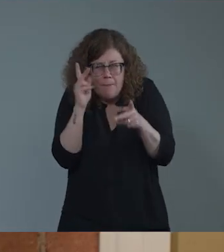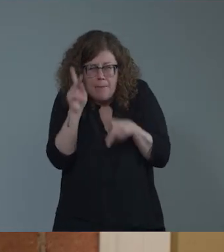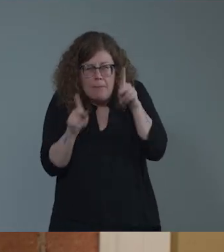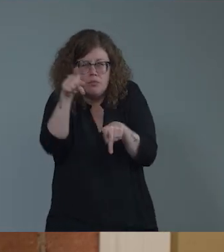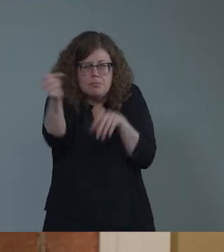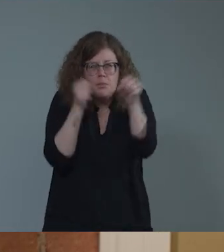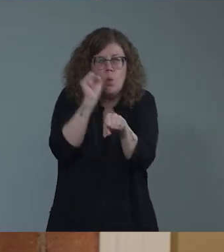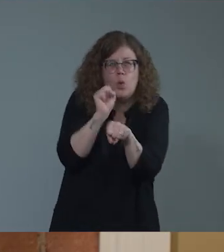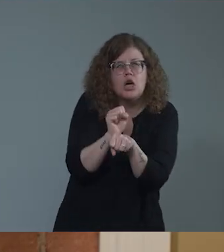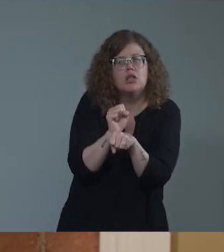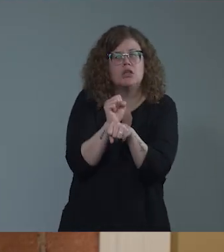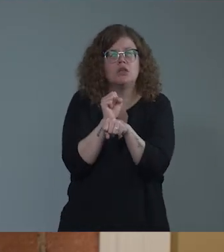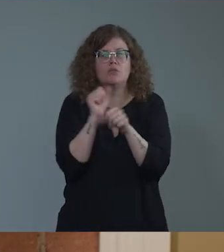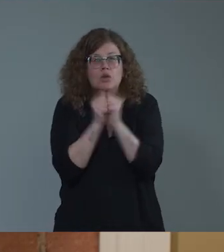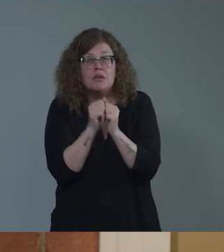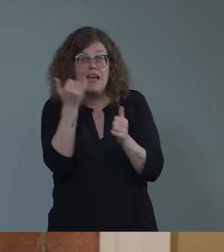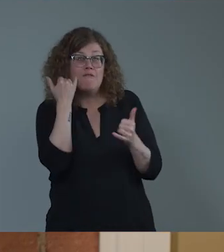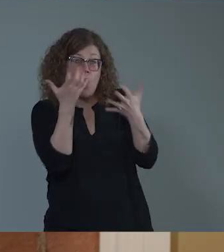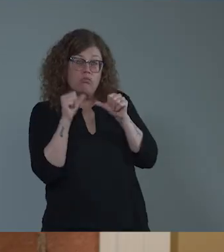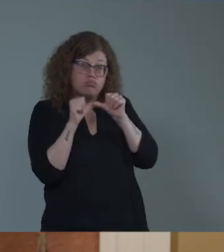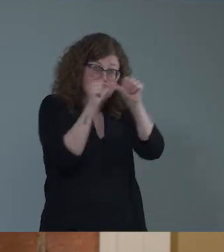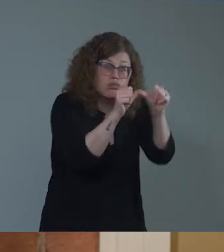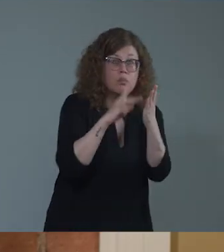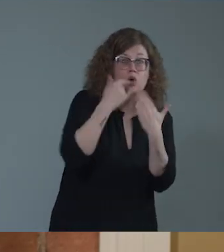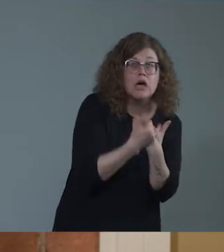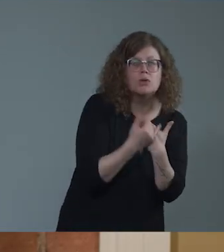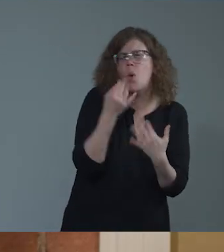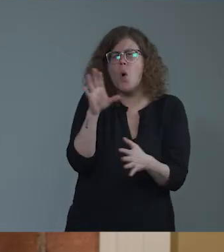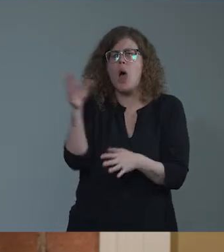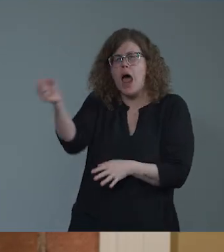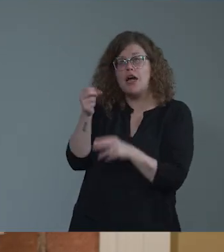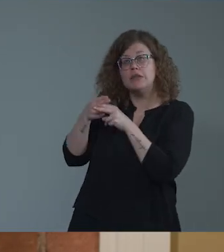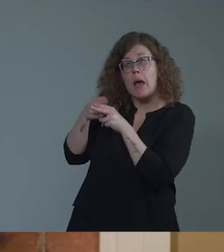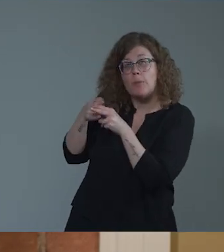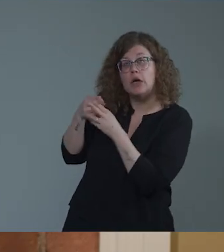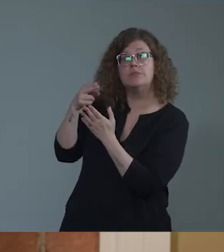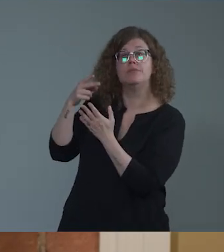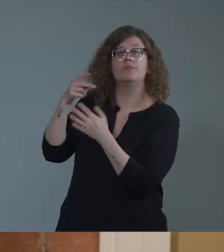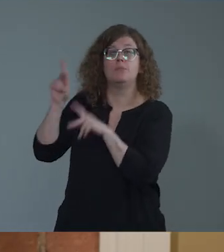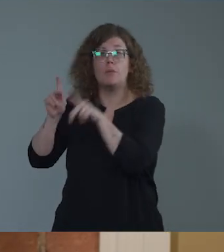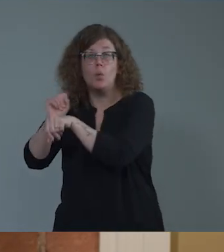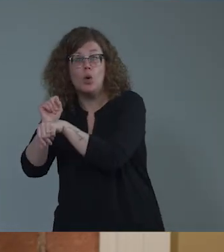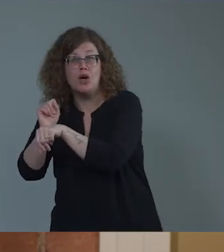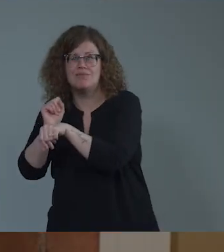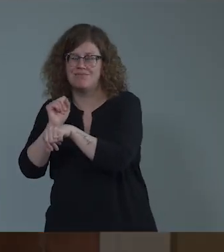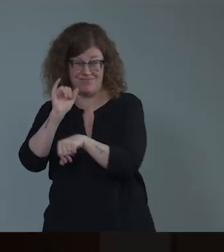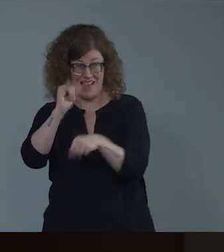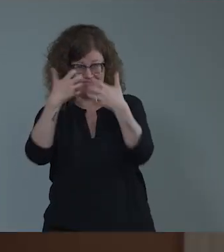performative artists, it's not going to work, right. Lots of brilliant artists, lots of project needs. You need to make sure that they match.